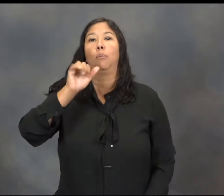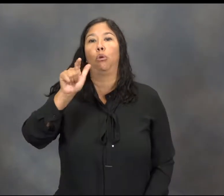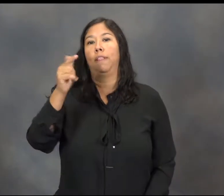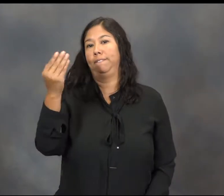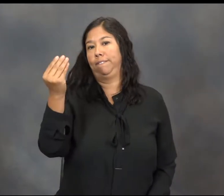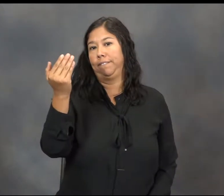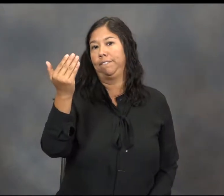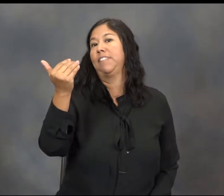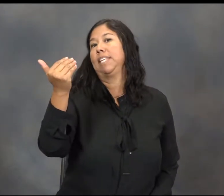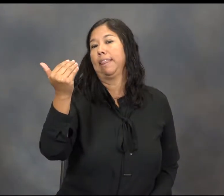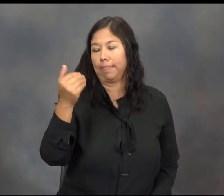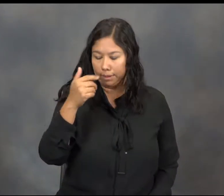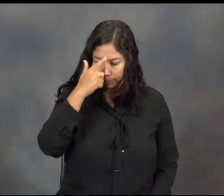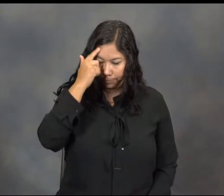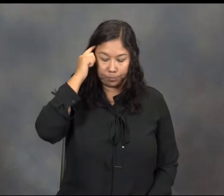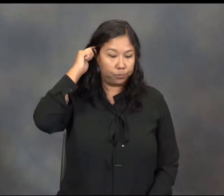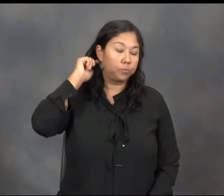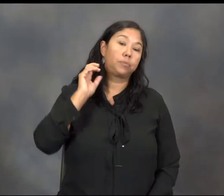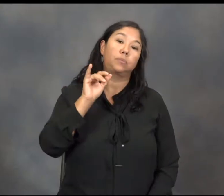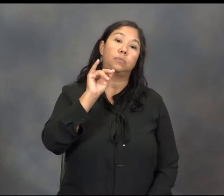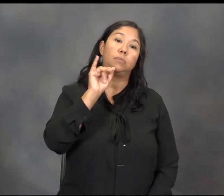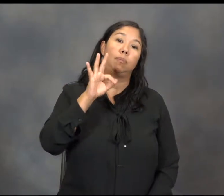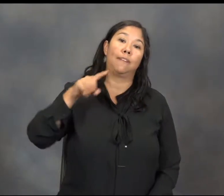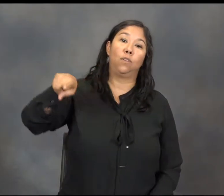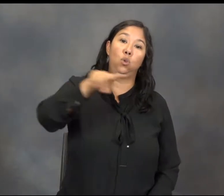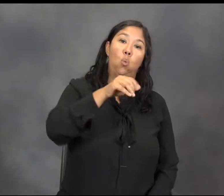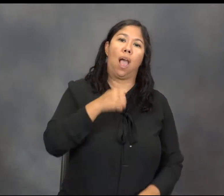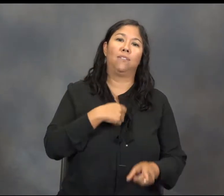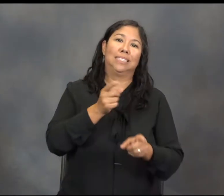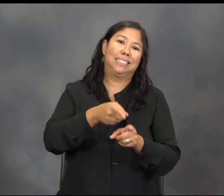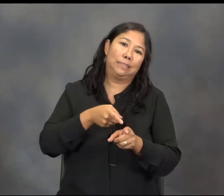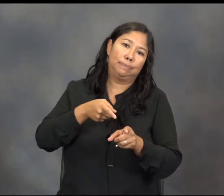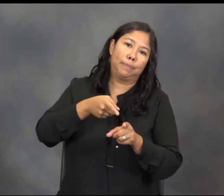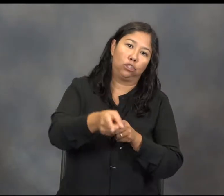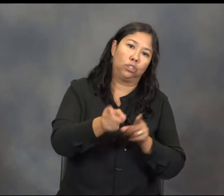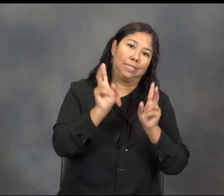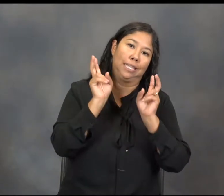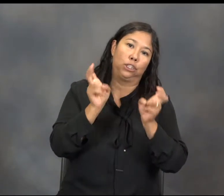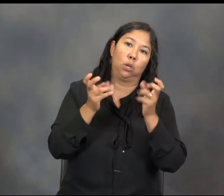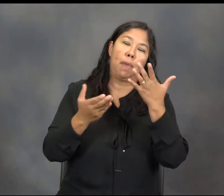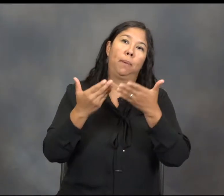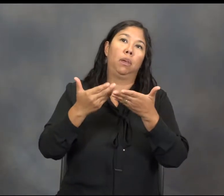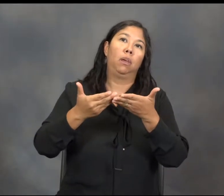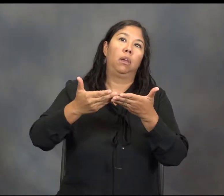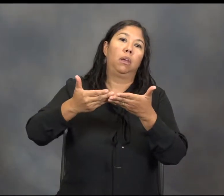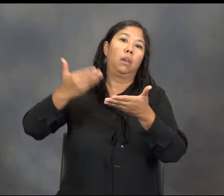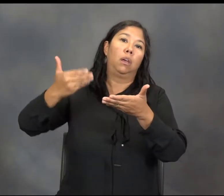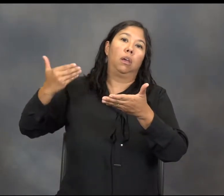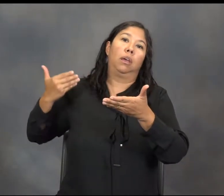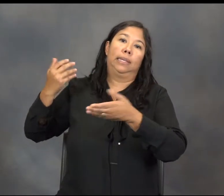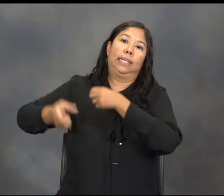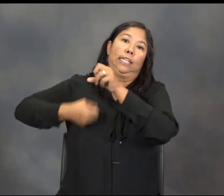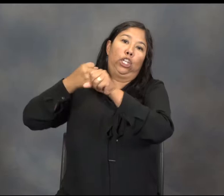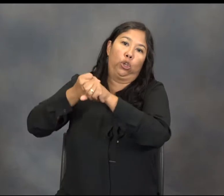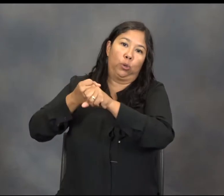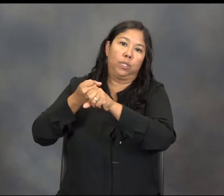If you have a specialty issue such as a prior year tax return, you know, or you've got a back tax issue